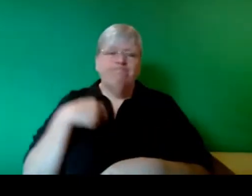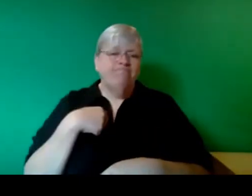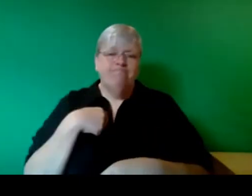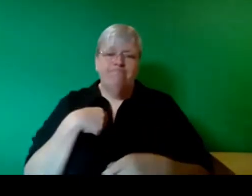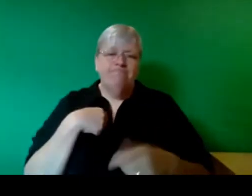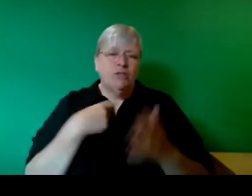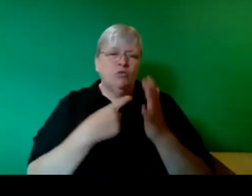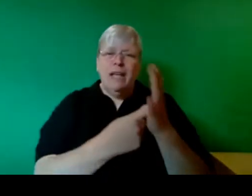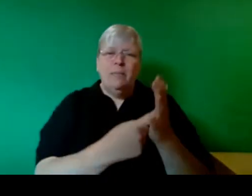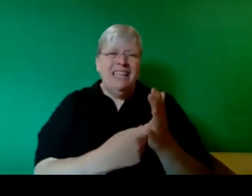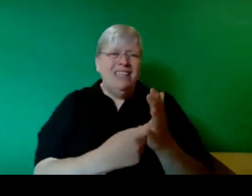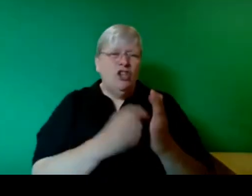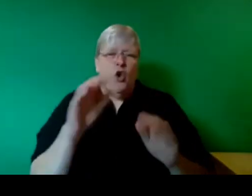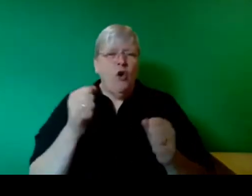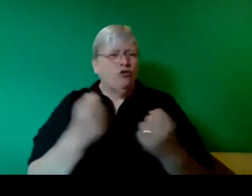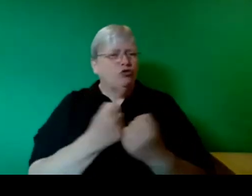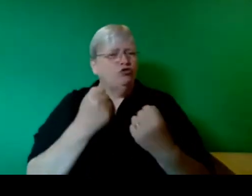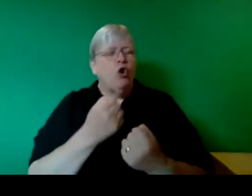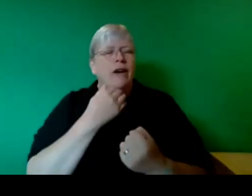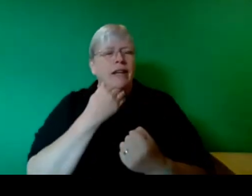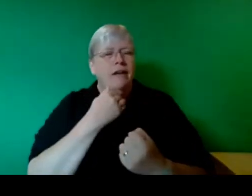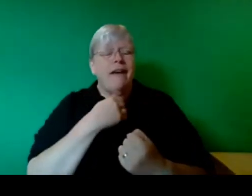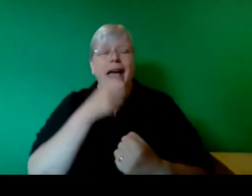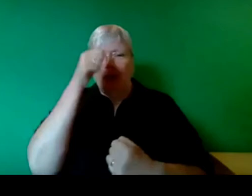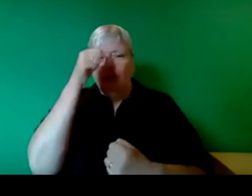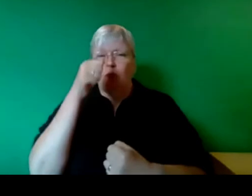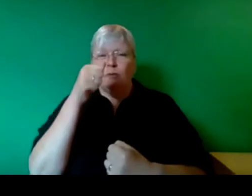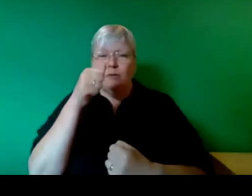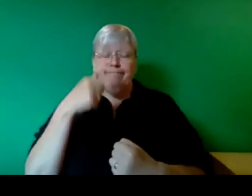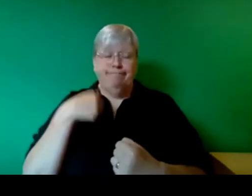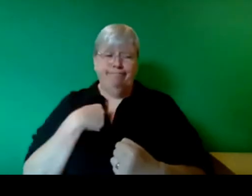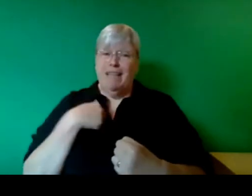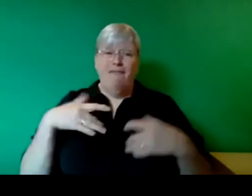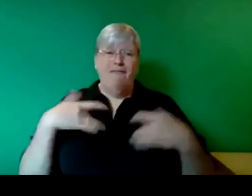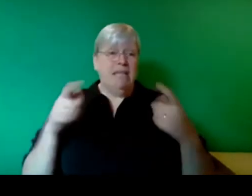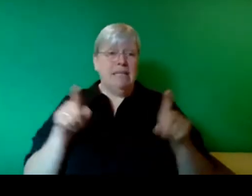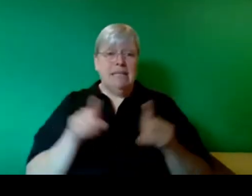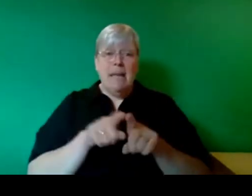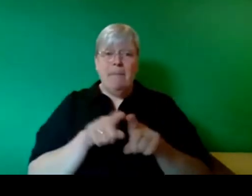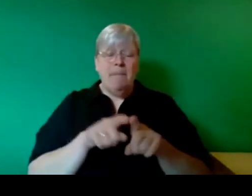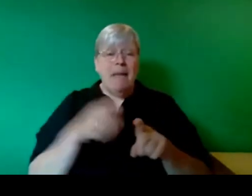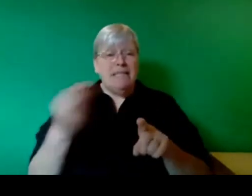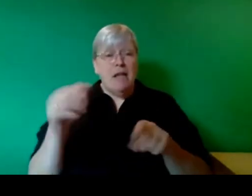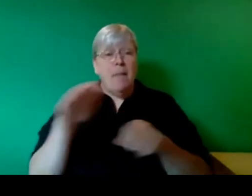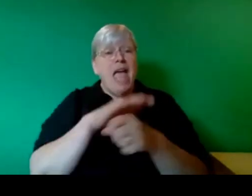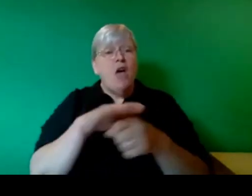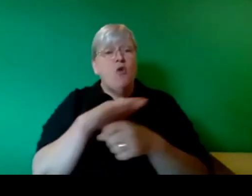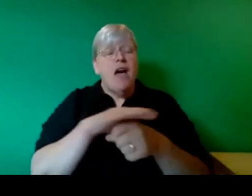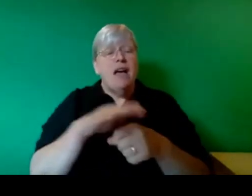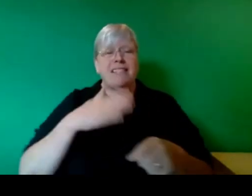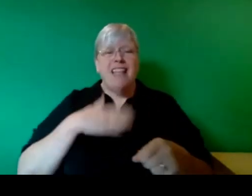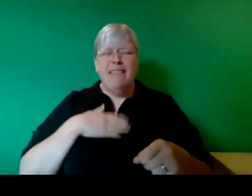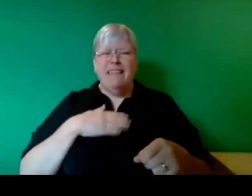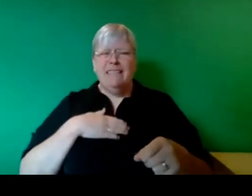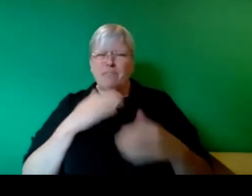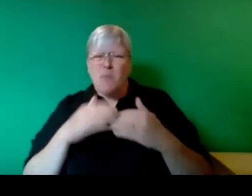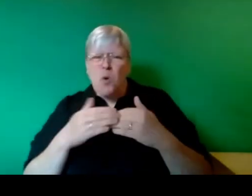been in the Commission's recommendations, I'd be amongst them in the sense there are some areas where I would like us to have gone further and some things we should have included